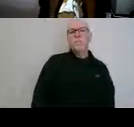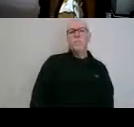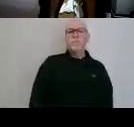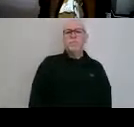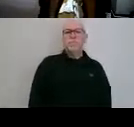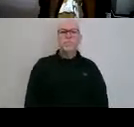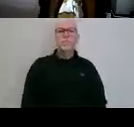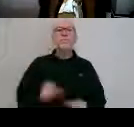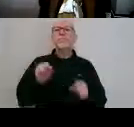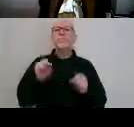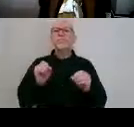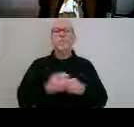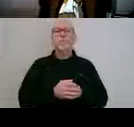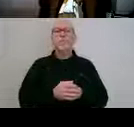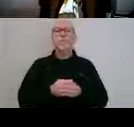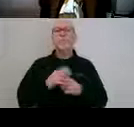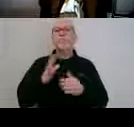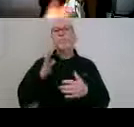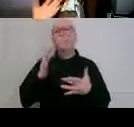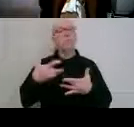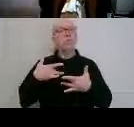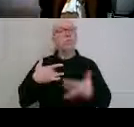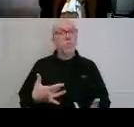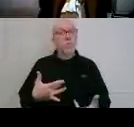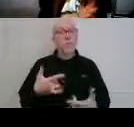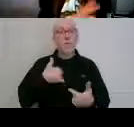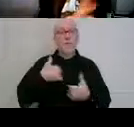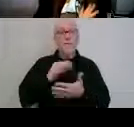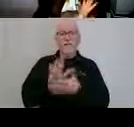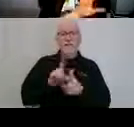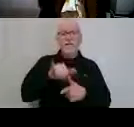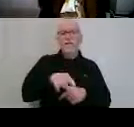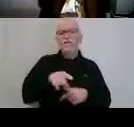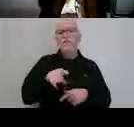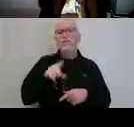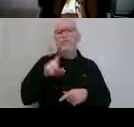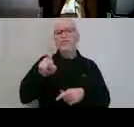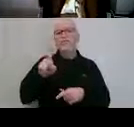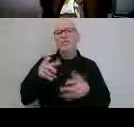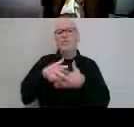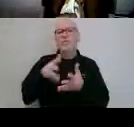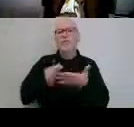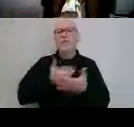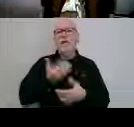So normally, when we have a video like this it would be embedded as part of the presentation.